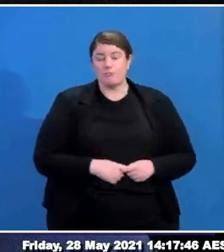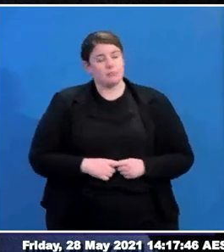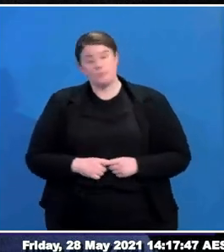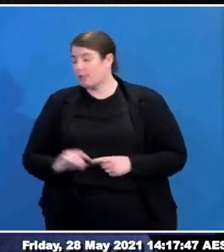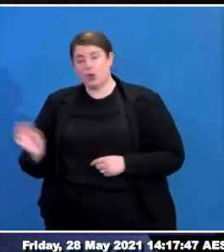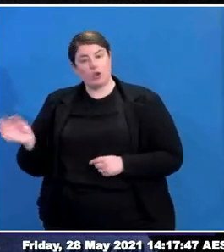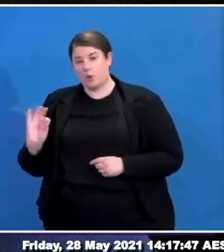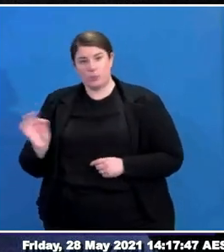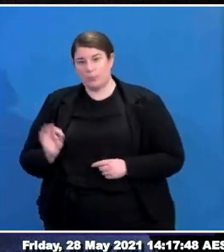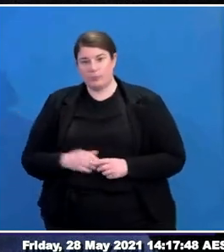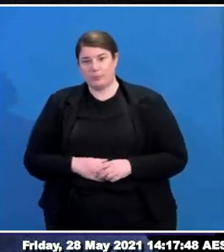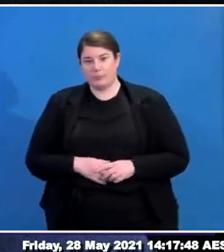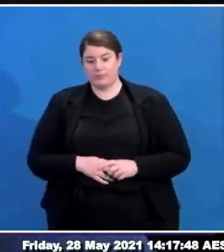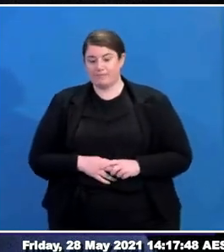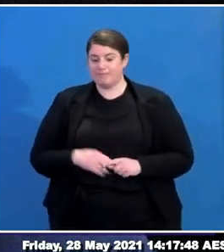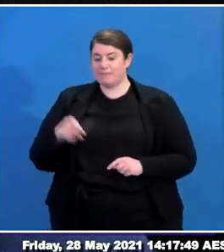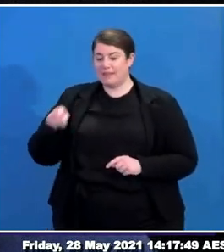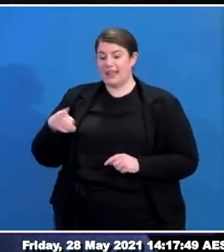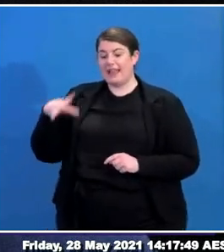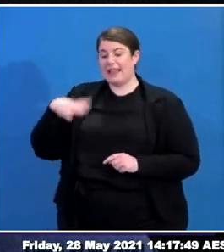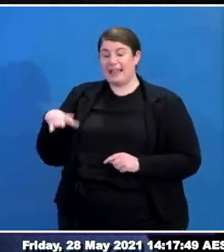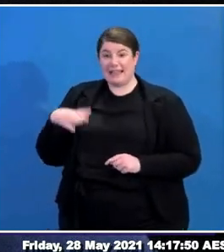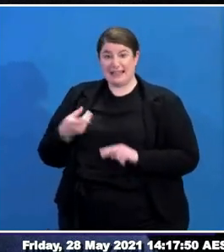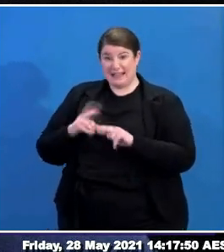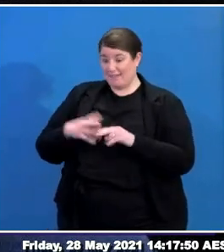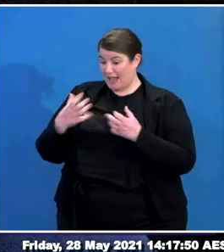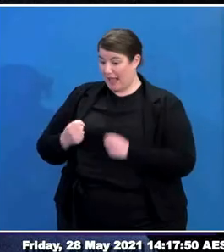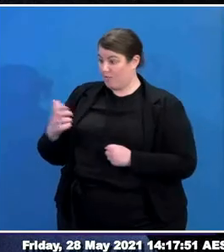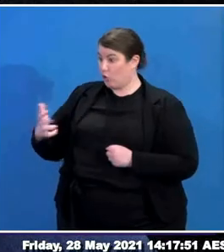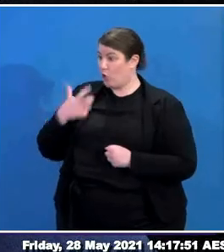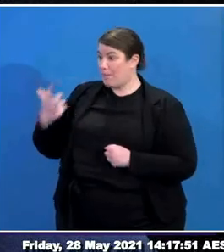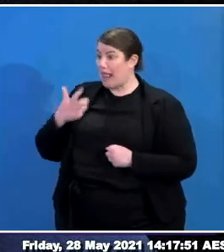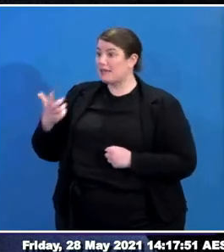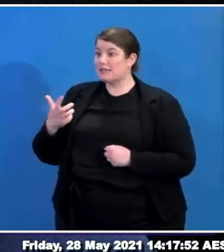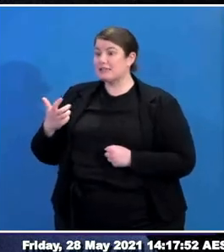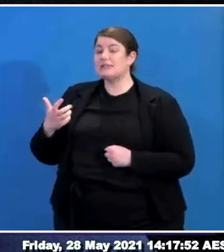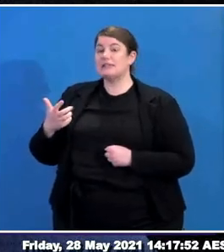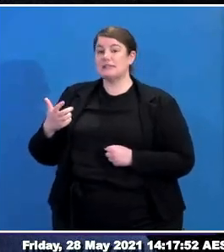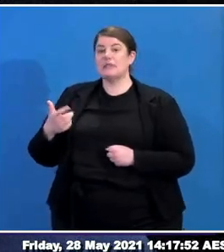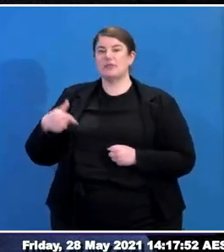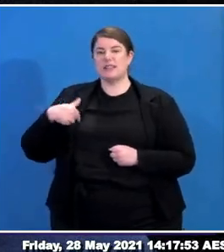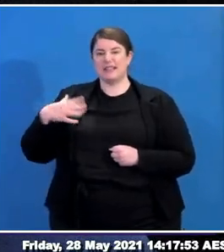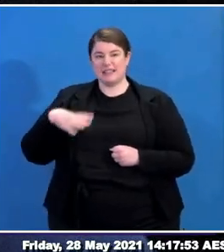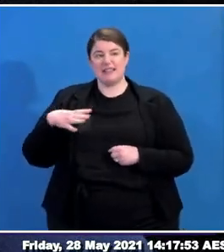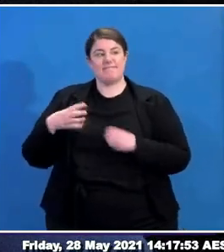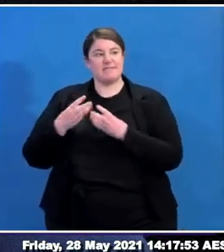They need obviously with a complaint we need some information to act